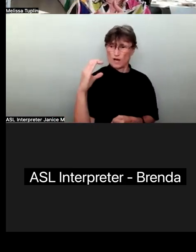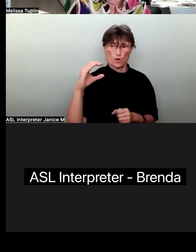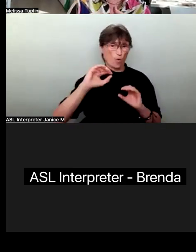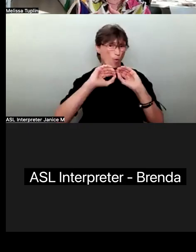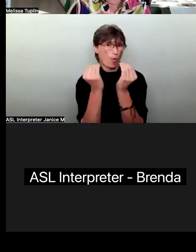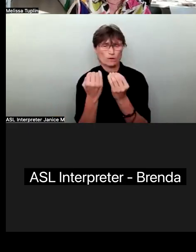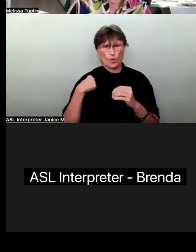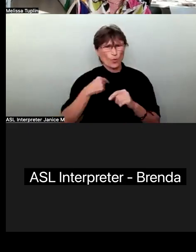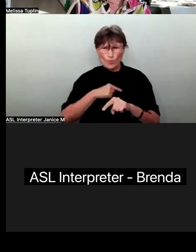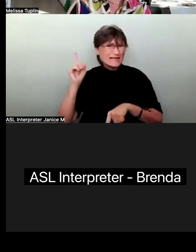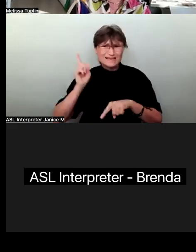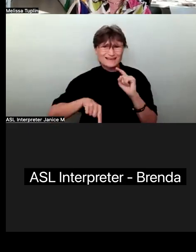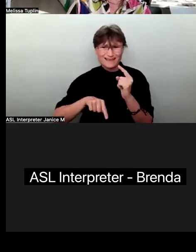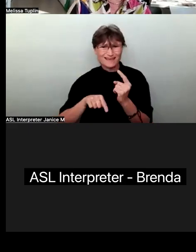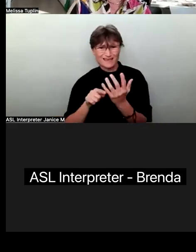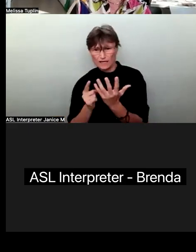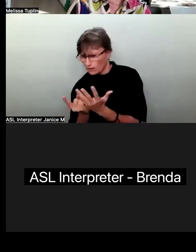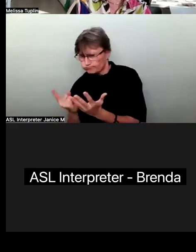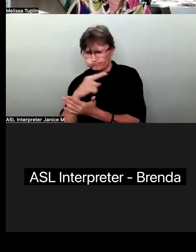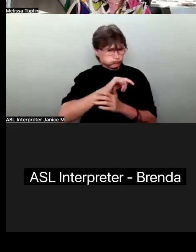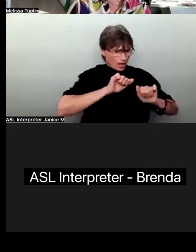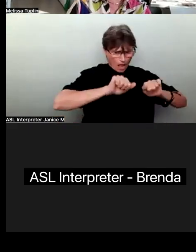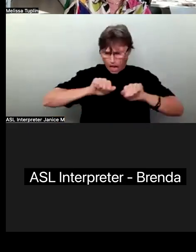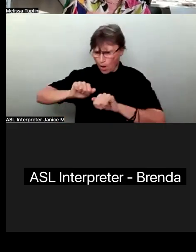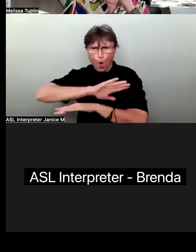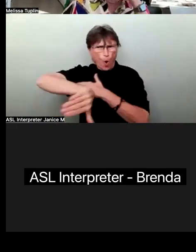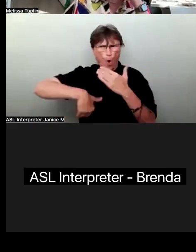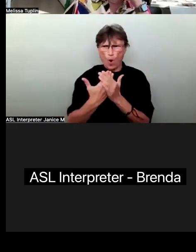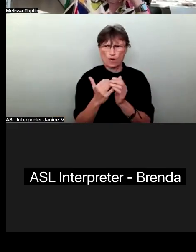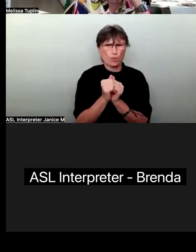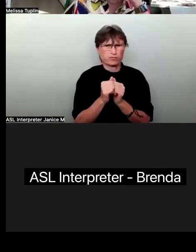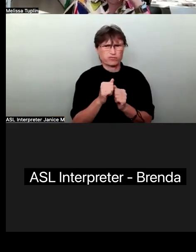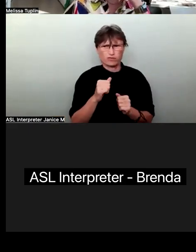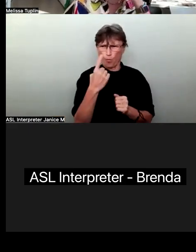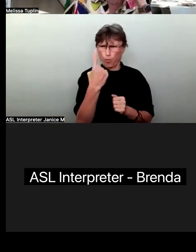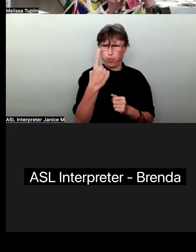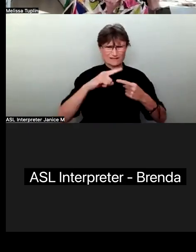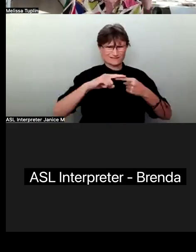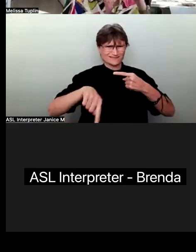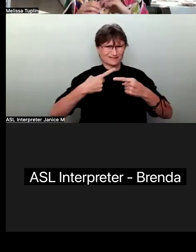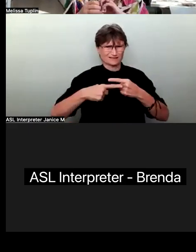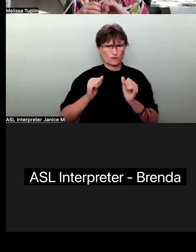single cycle within our current staffing levels. And before I go any further,